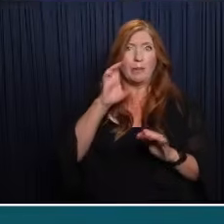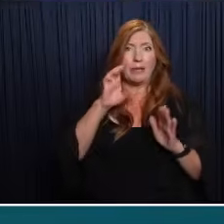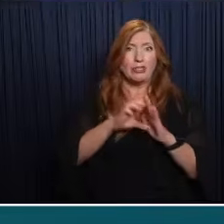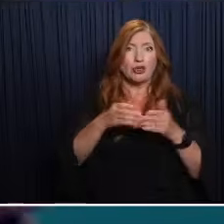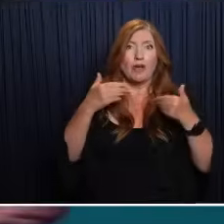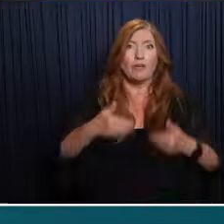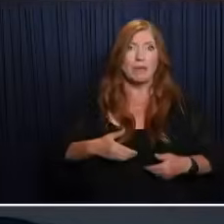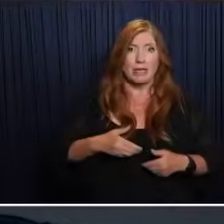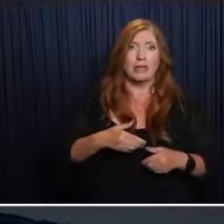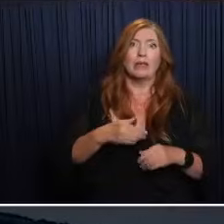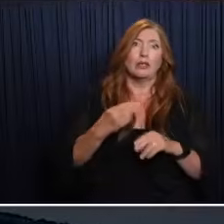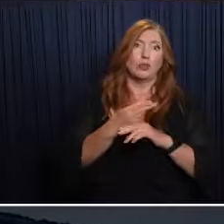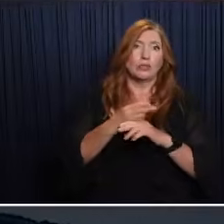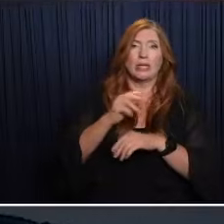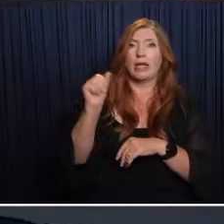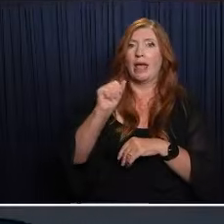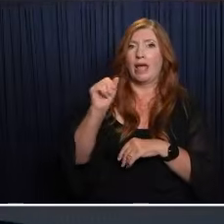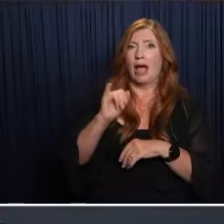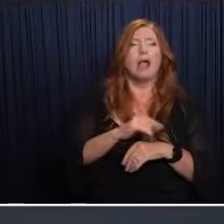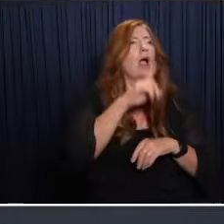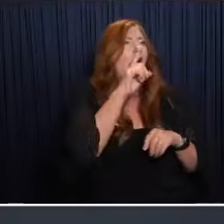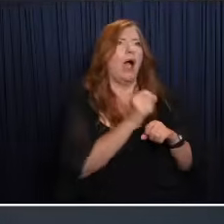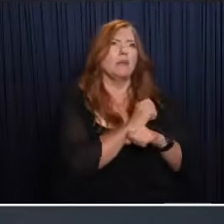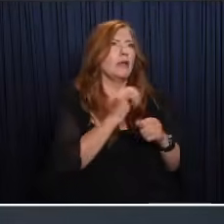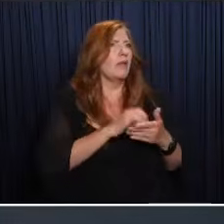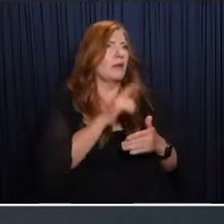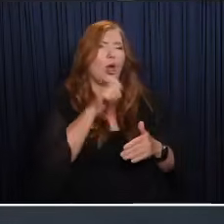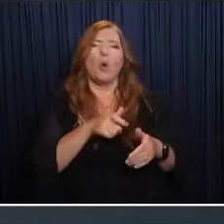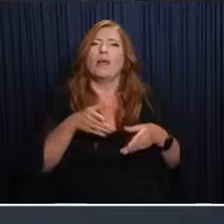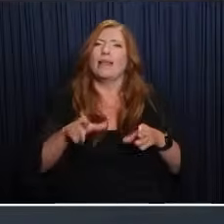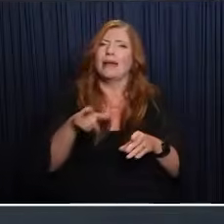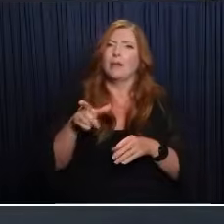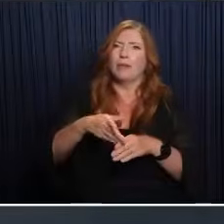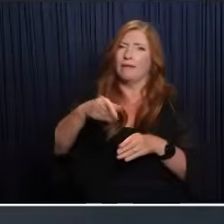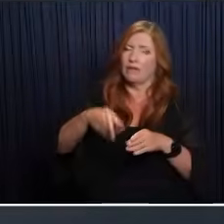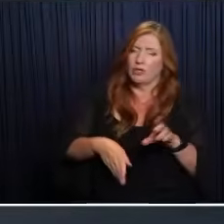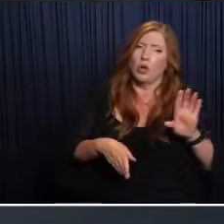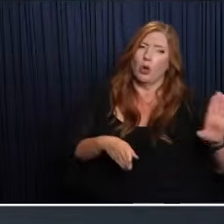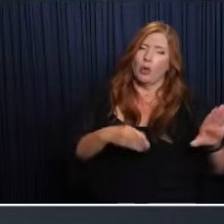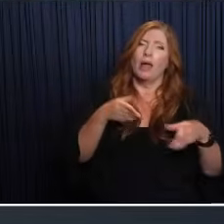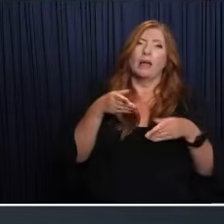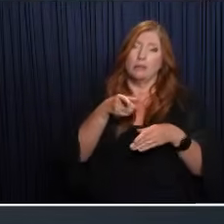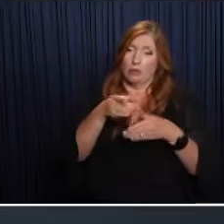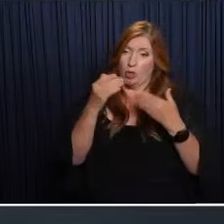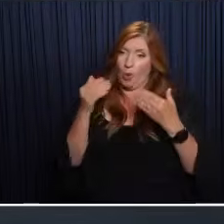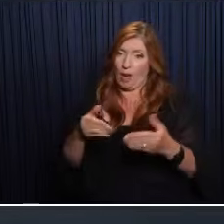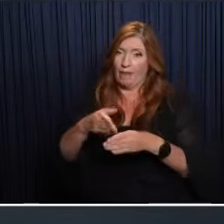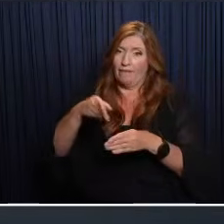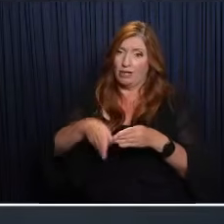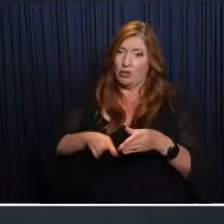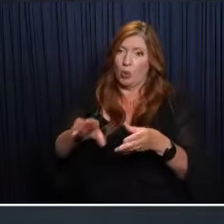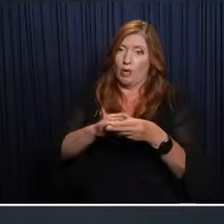MY OPPONENT PUT A SIGN UP OUT OF HIS SHADY PAK IN D.C. THAT HAS A